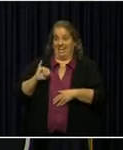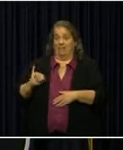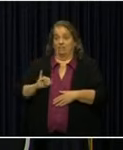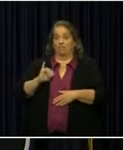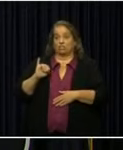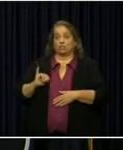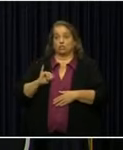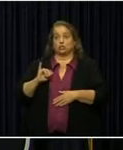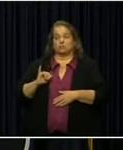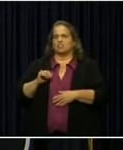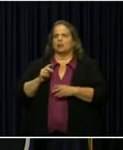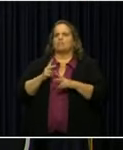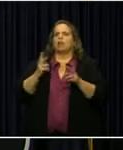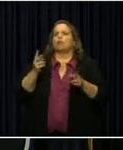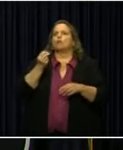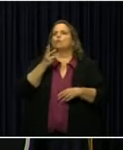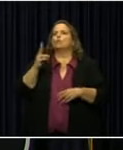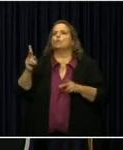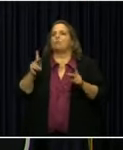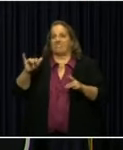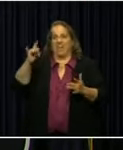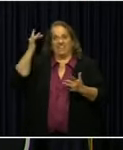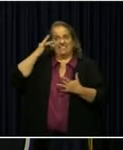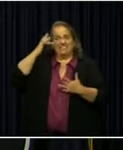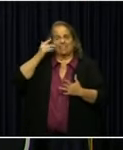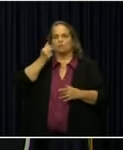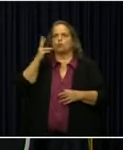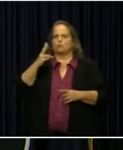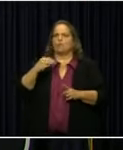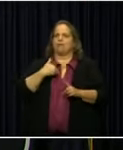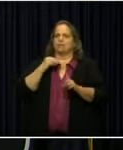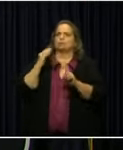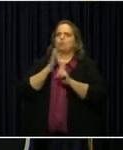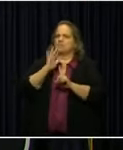SIGNIFICANT PERSONAL RESPONSIBILITY, AND AGAIN WE'RE GOING TO HAVE TO BE REALLY GOOD